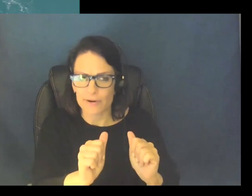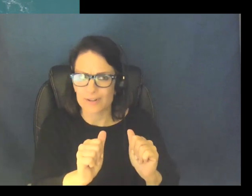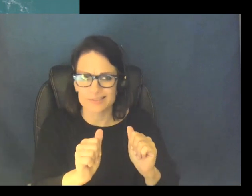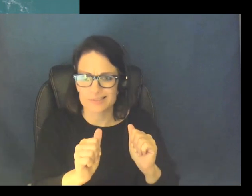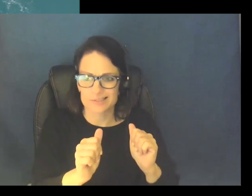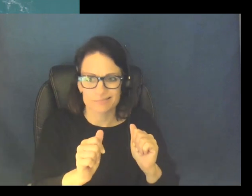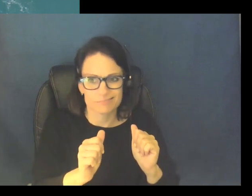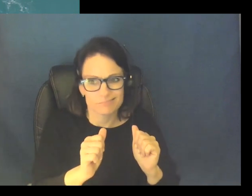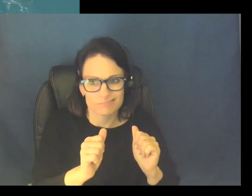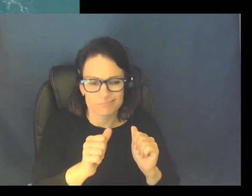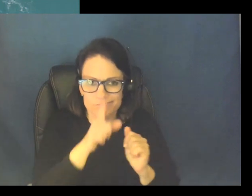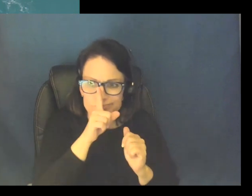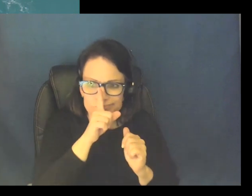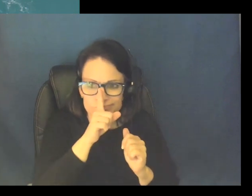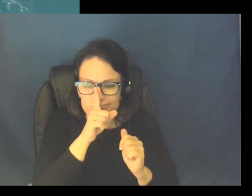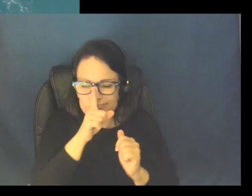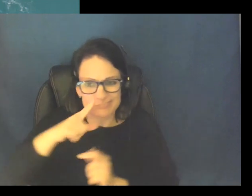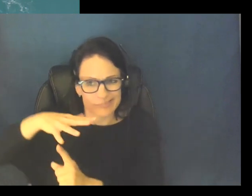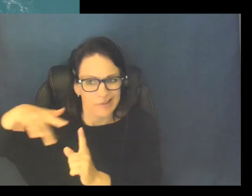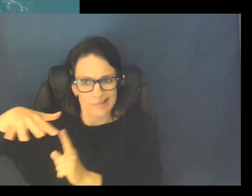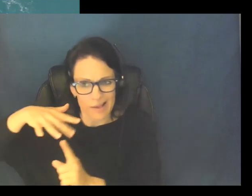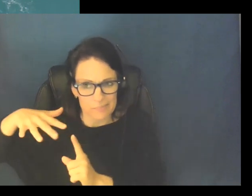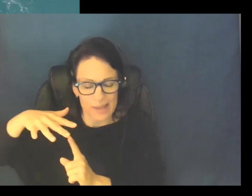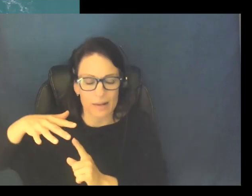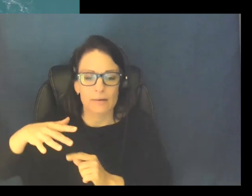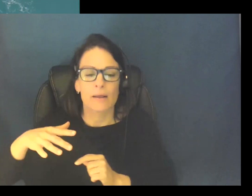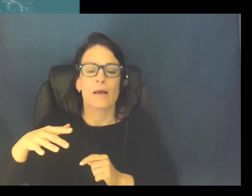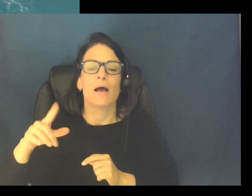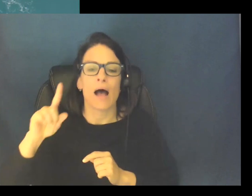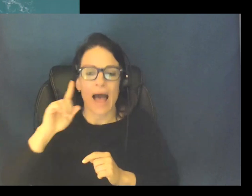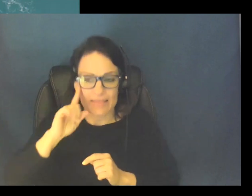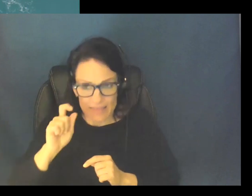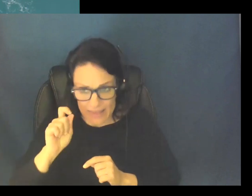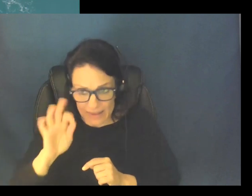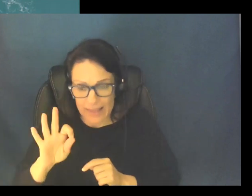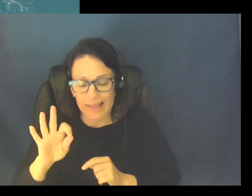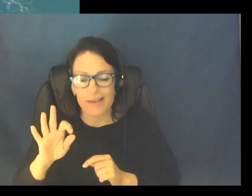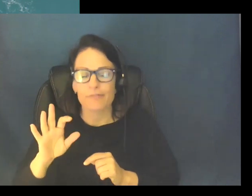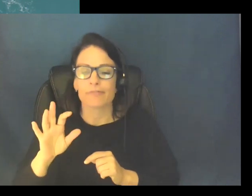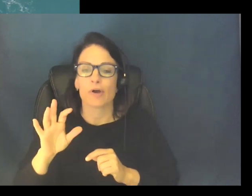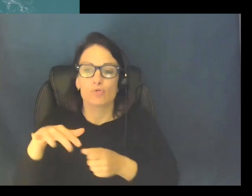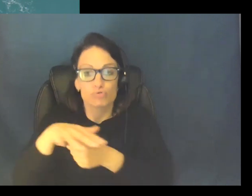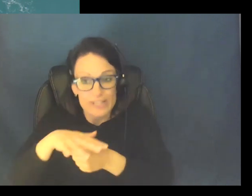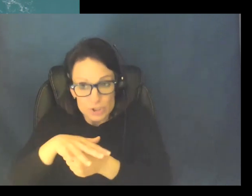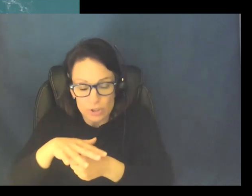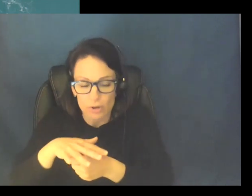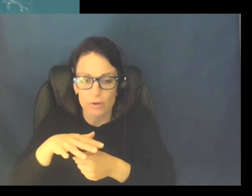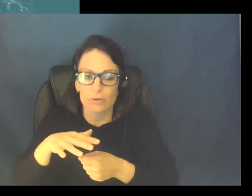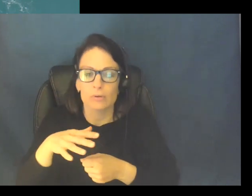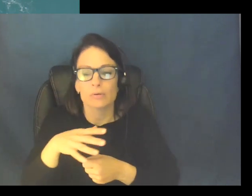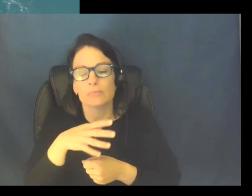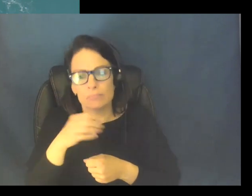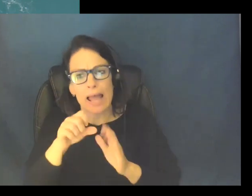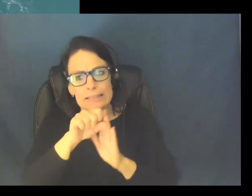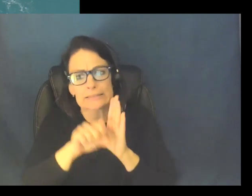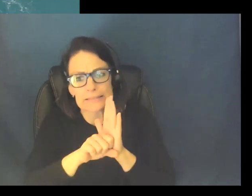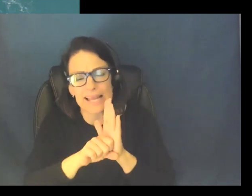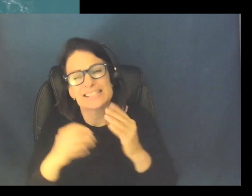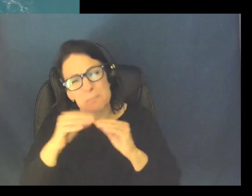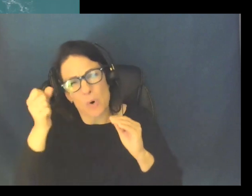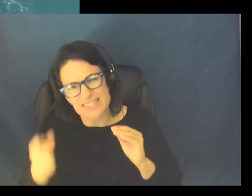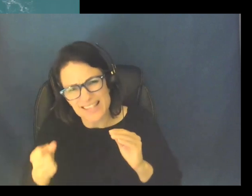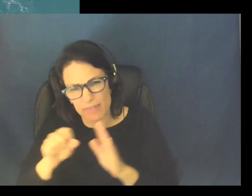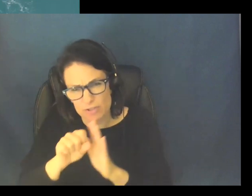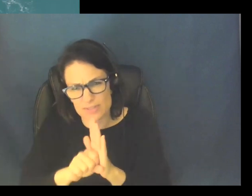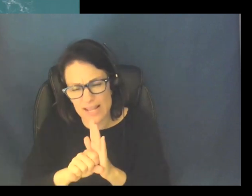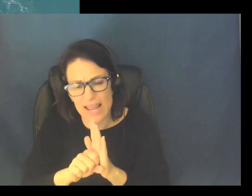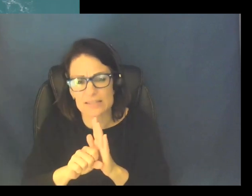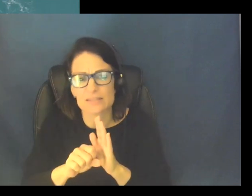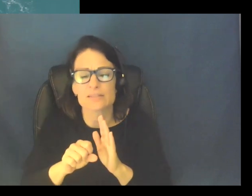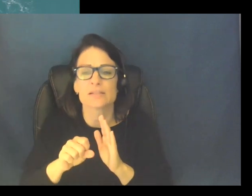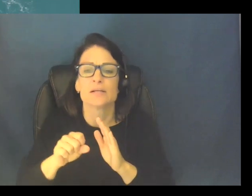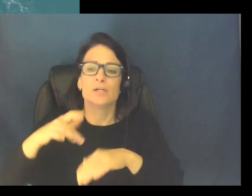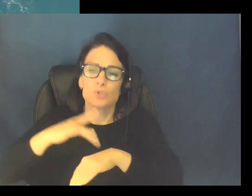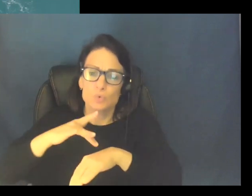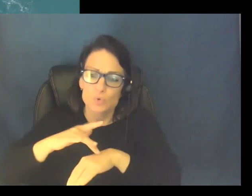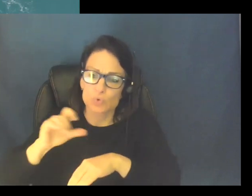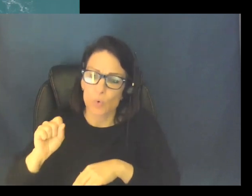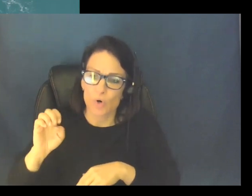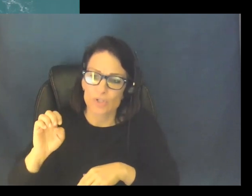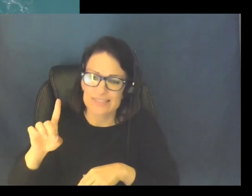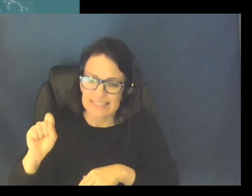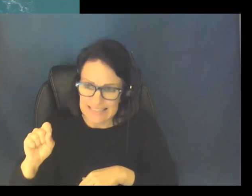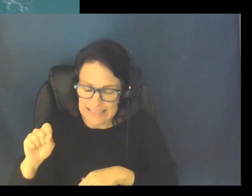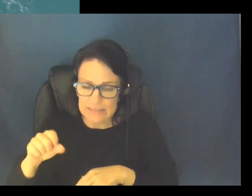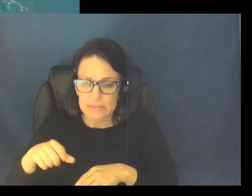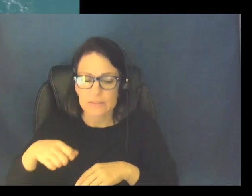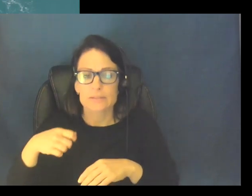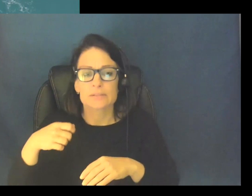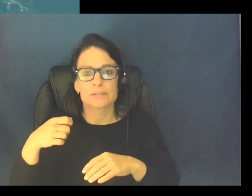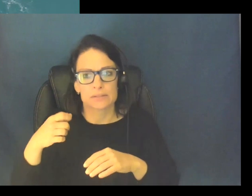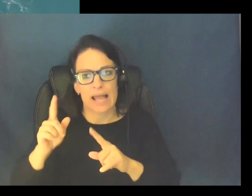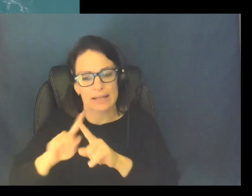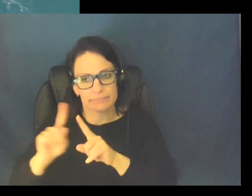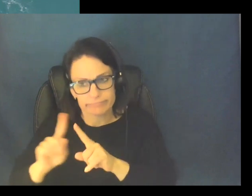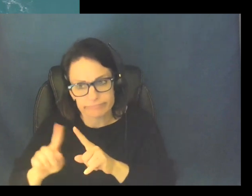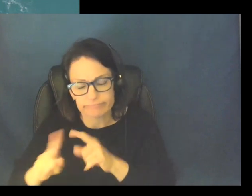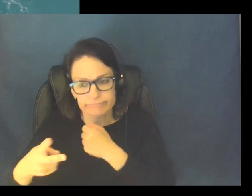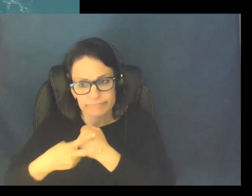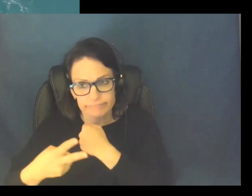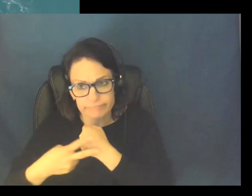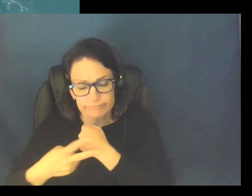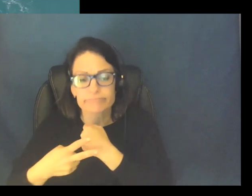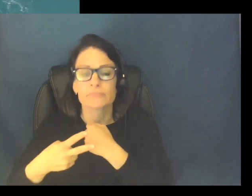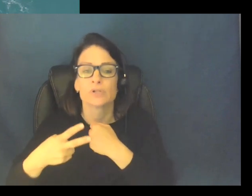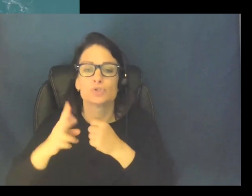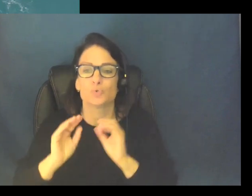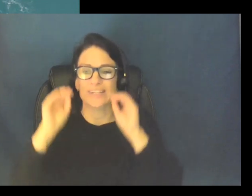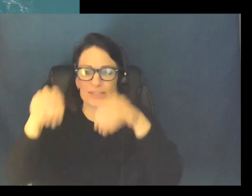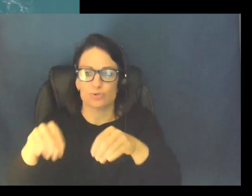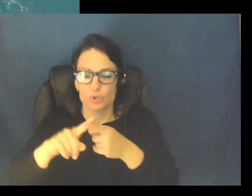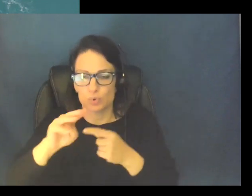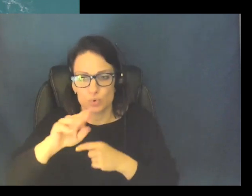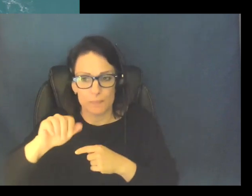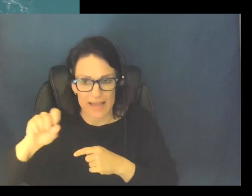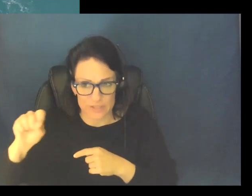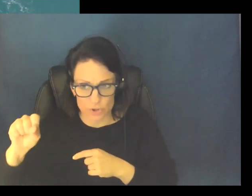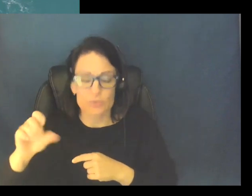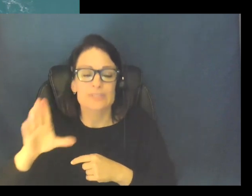Brittany Abailene.